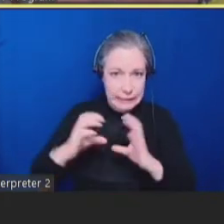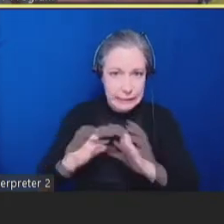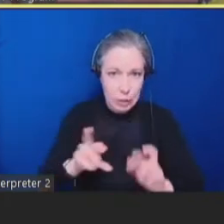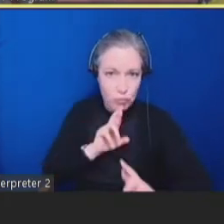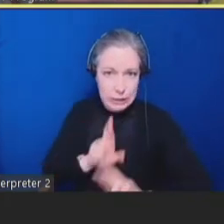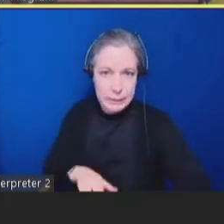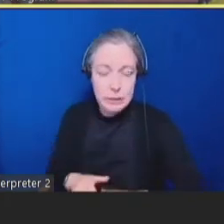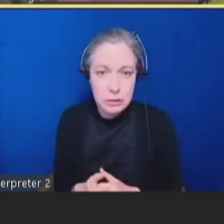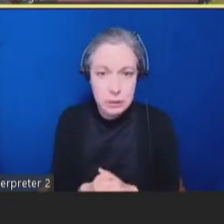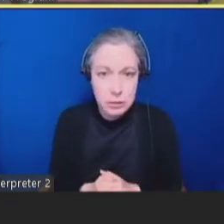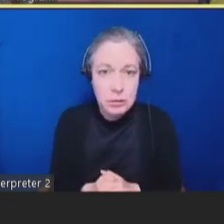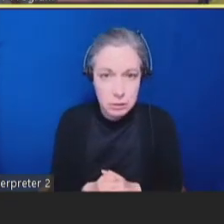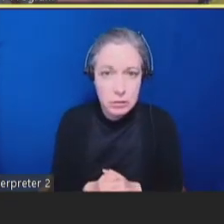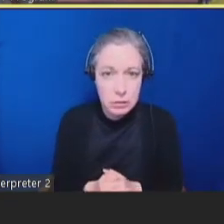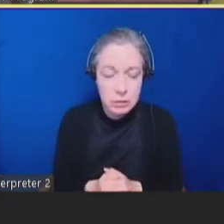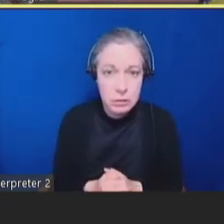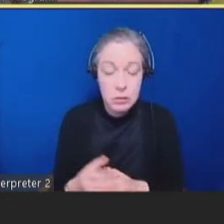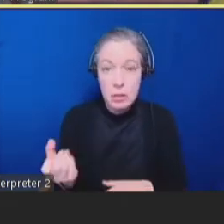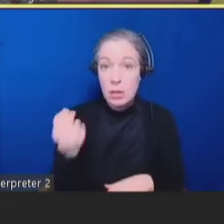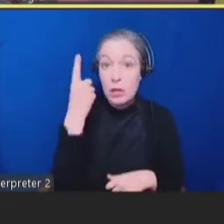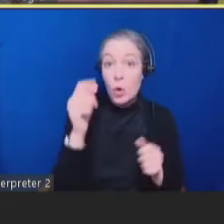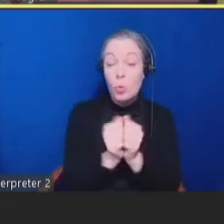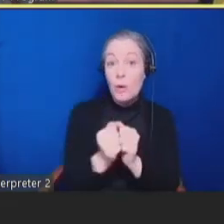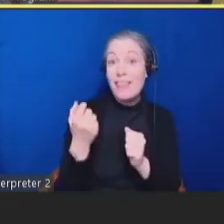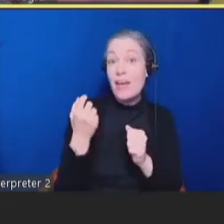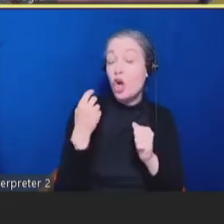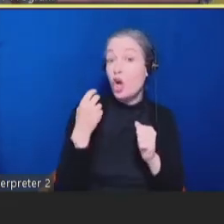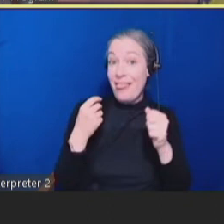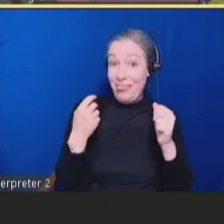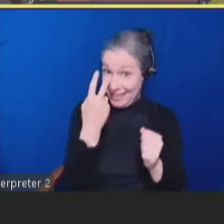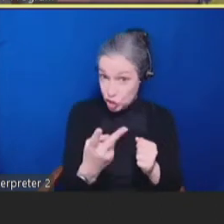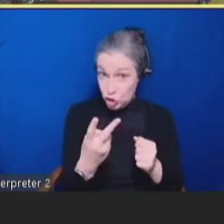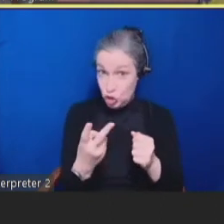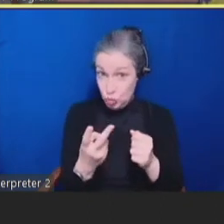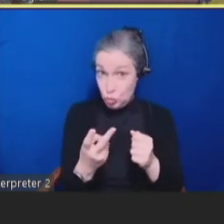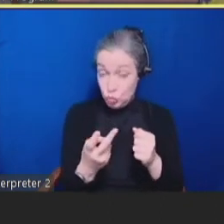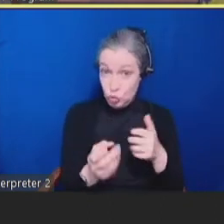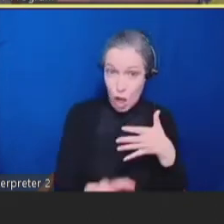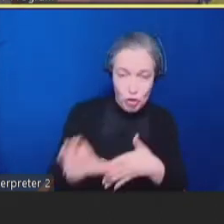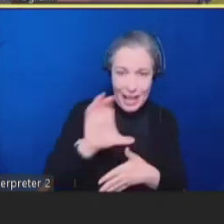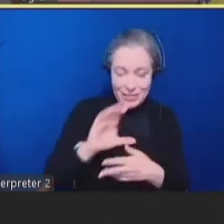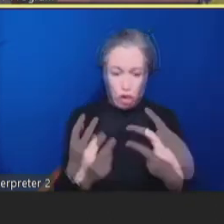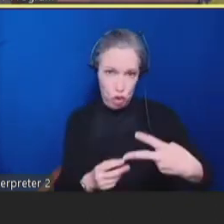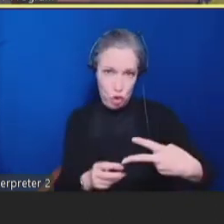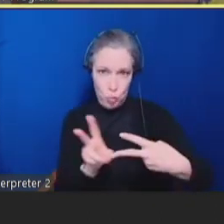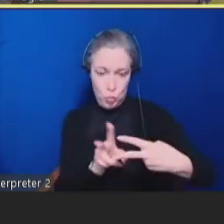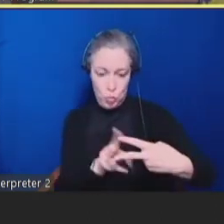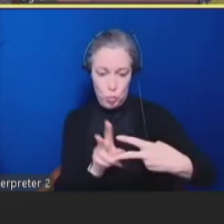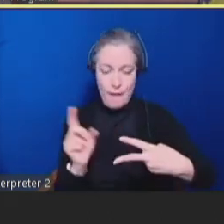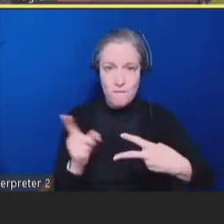we find with these two criteria is that we designate patients to be a vaccine responder